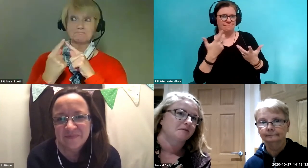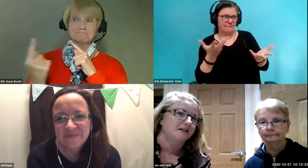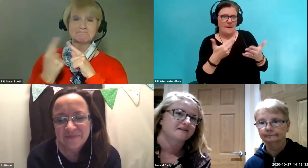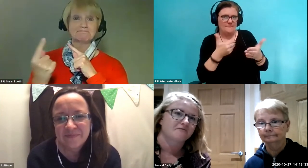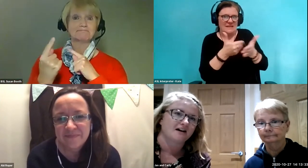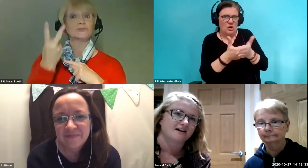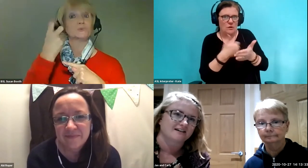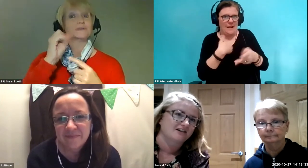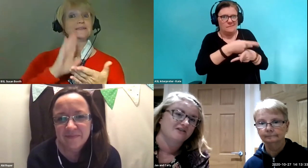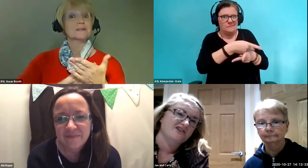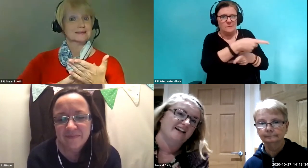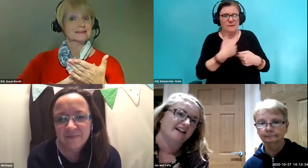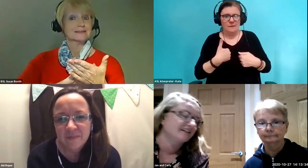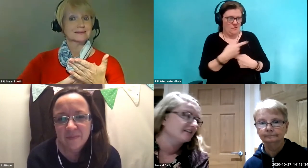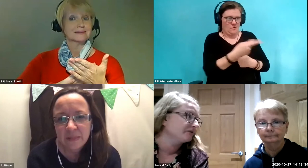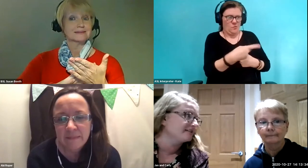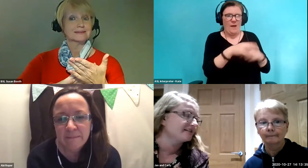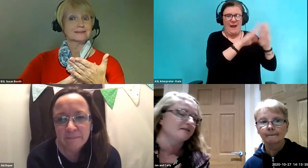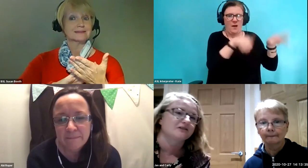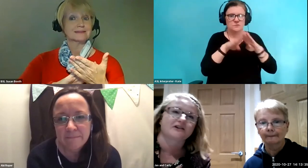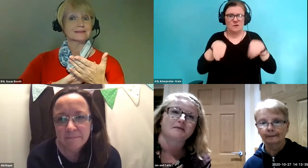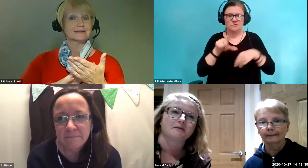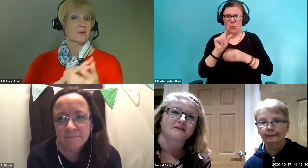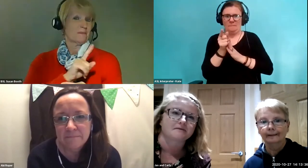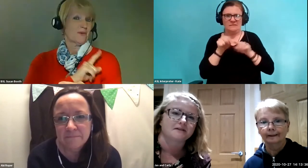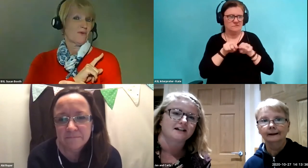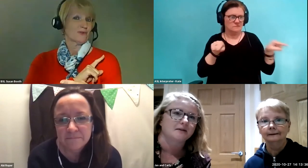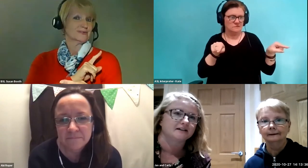but because of work usually we'd see each other maybe once a week